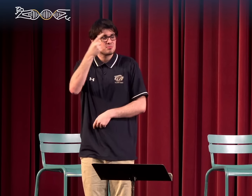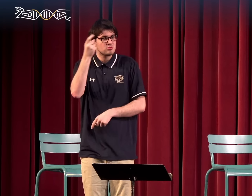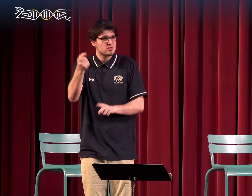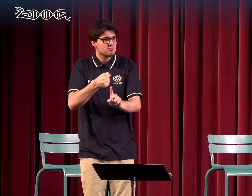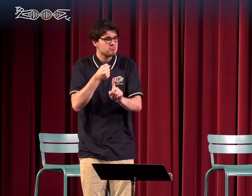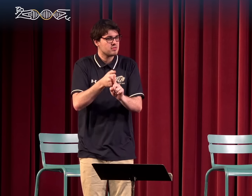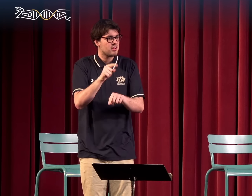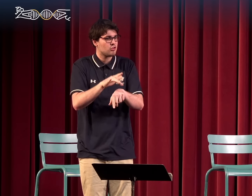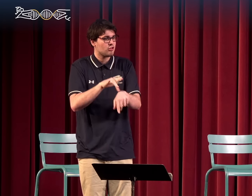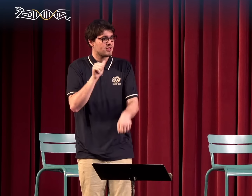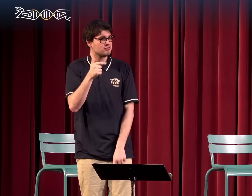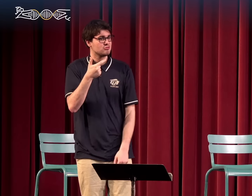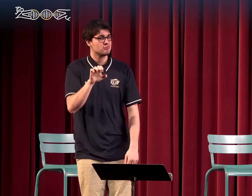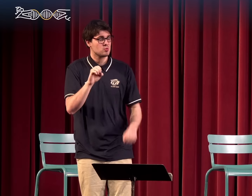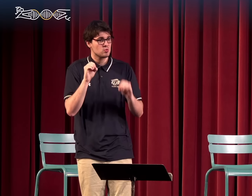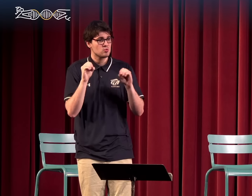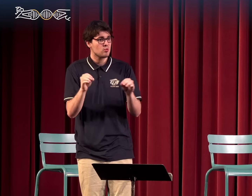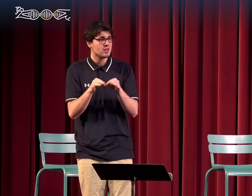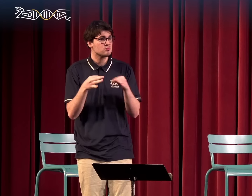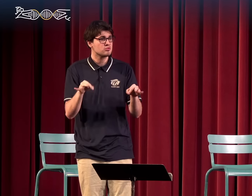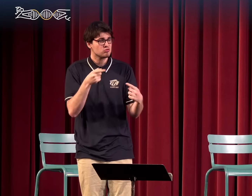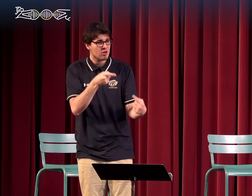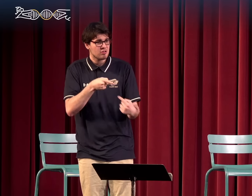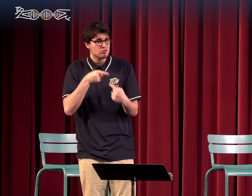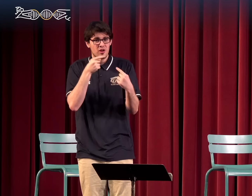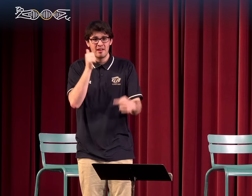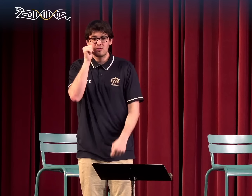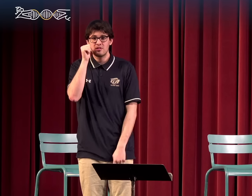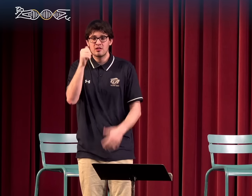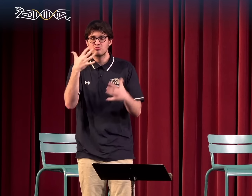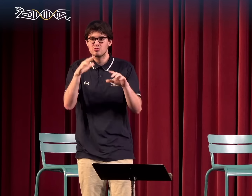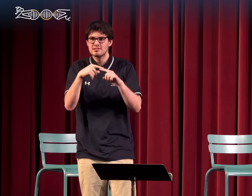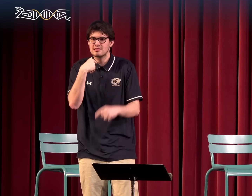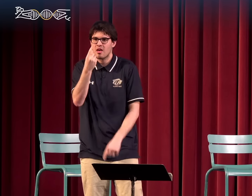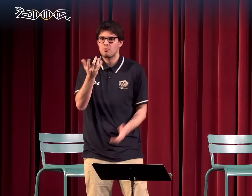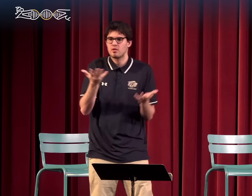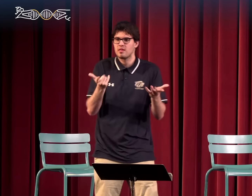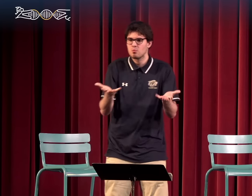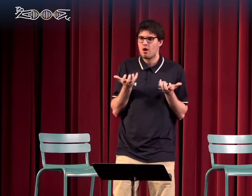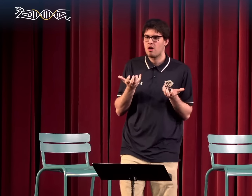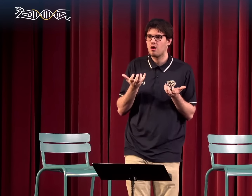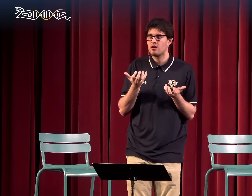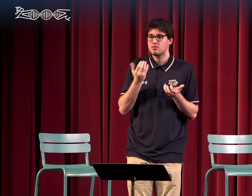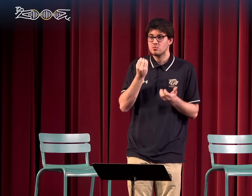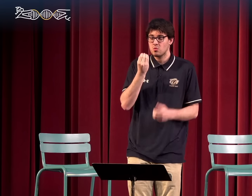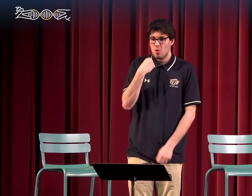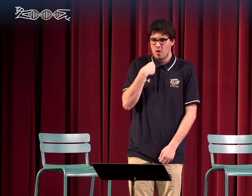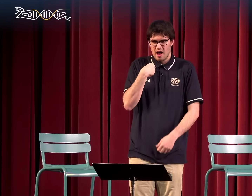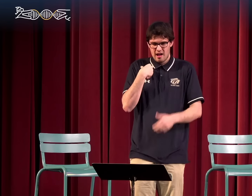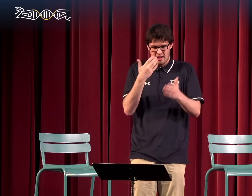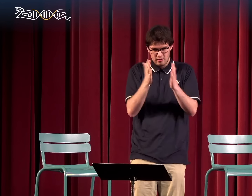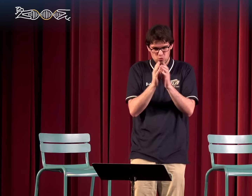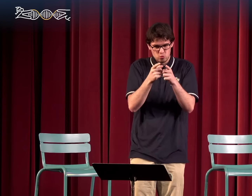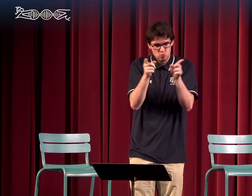able to achieve their dreams because of the language deprivation at early age, it becomes a day-to-day struggle to enunciate what they want.